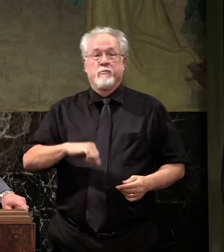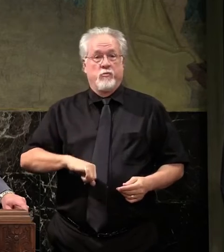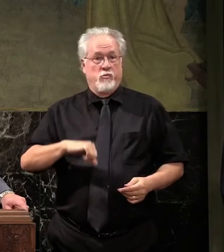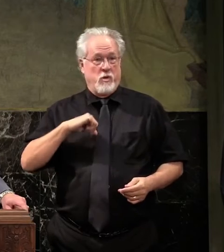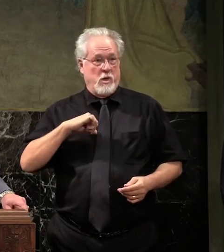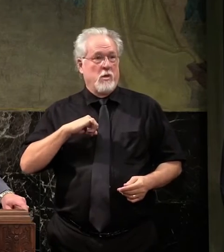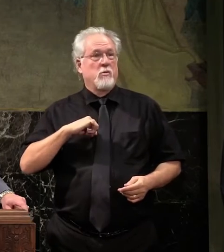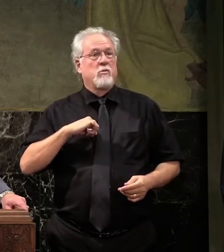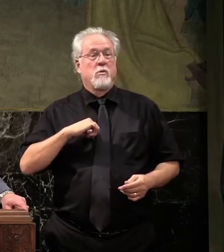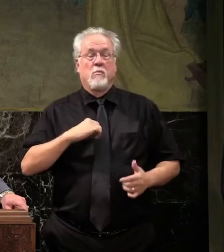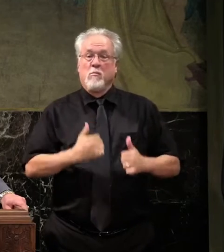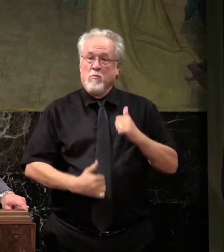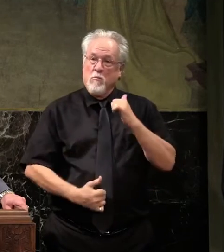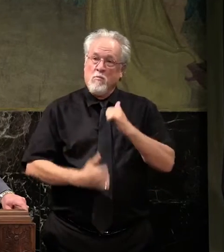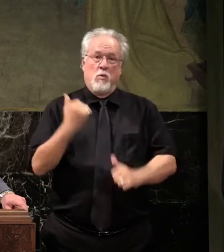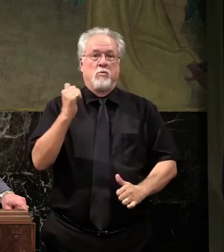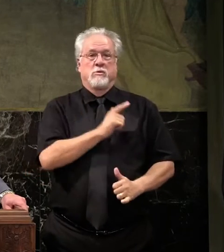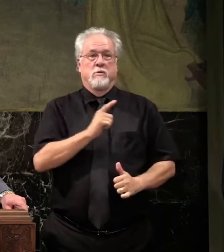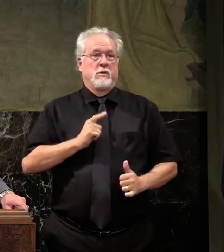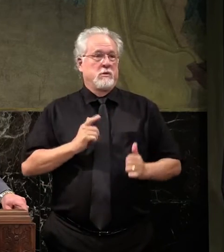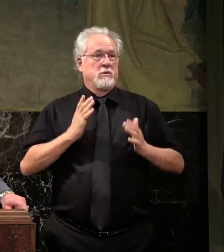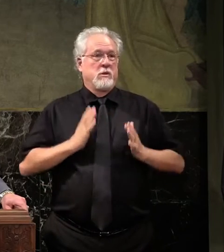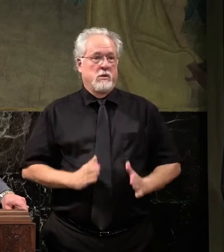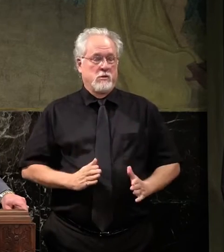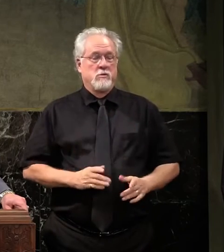vast majority of legislators who have done